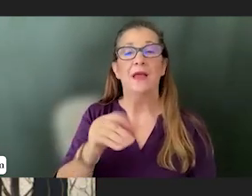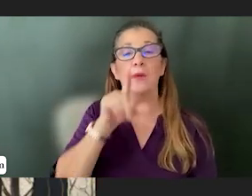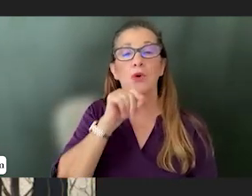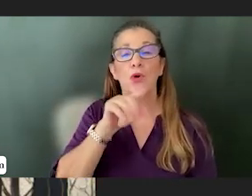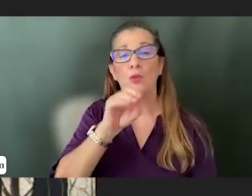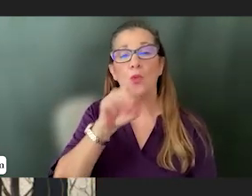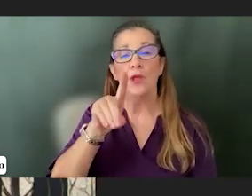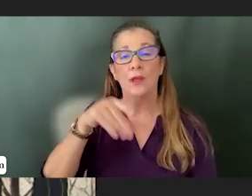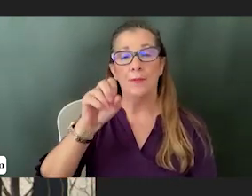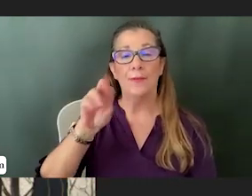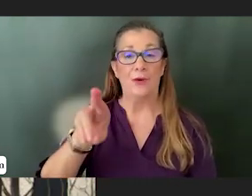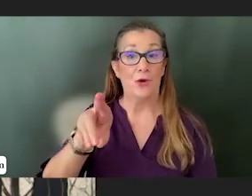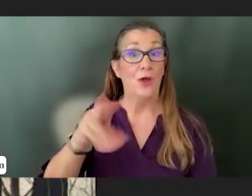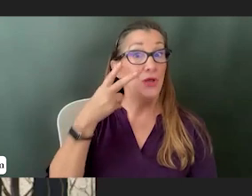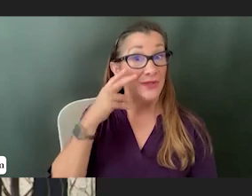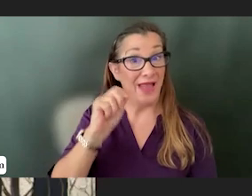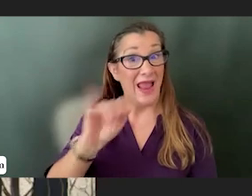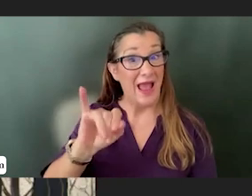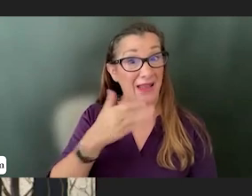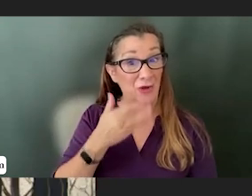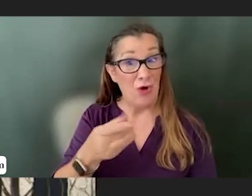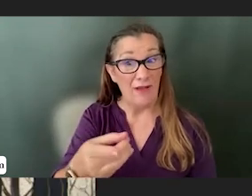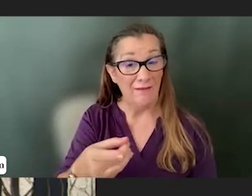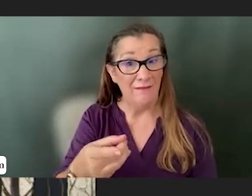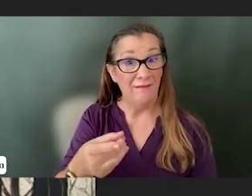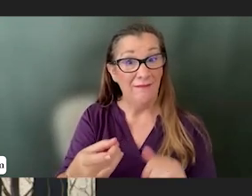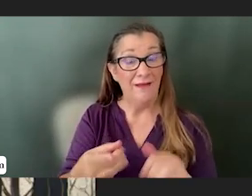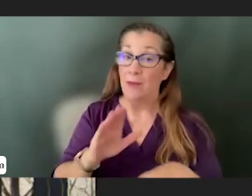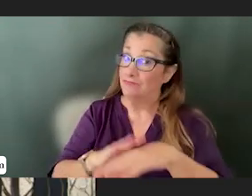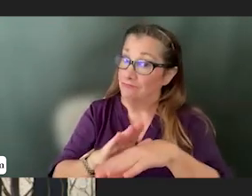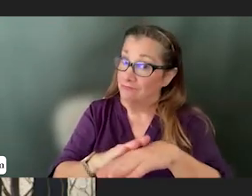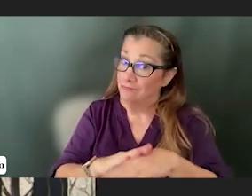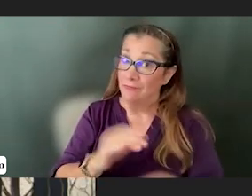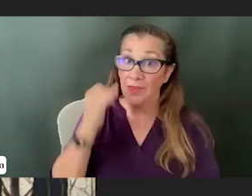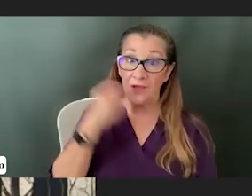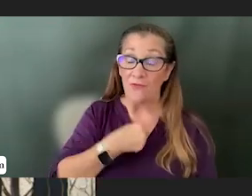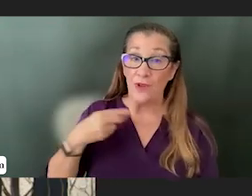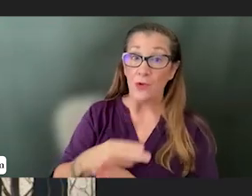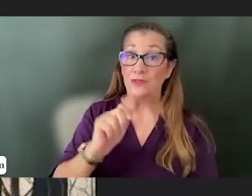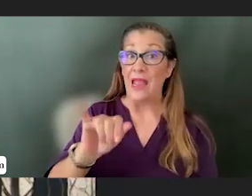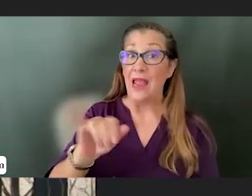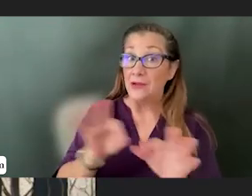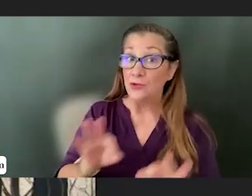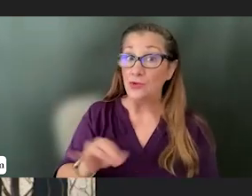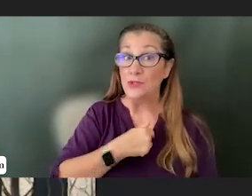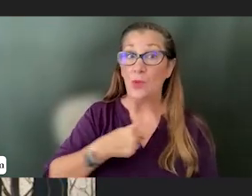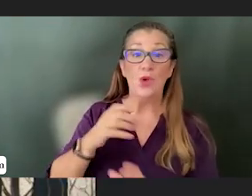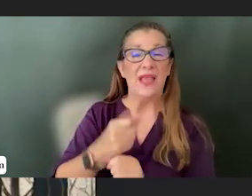Here we see how good AI is, right? Which is a caveat to the fact that if we use AI descriptions, we're going to get interesting things.